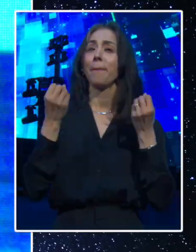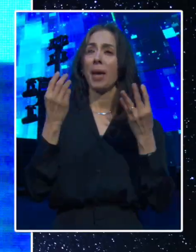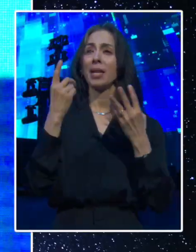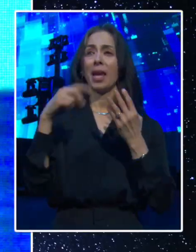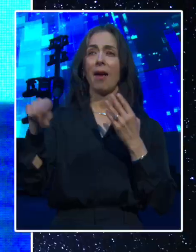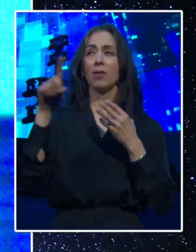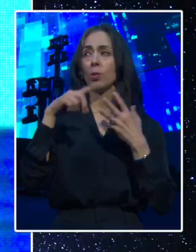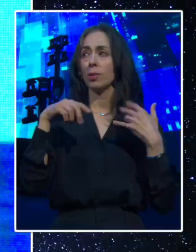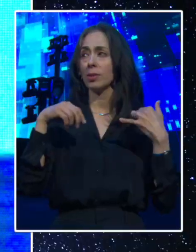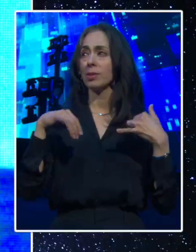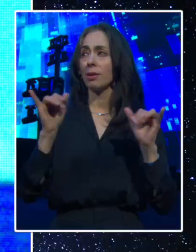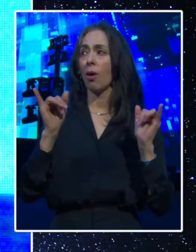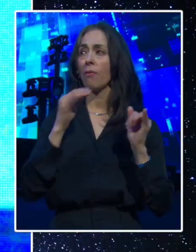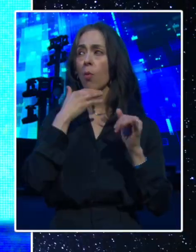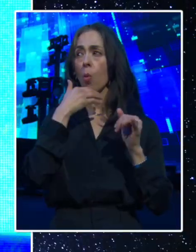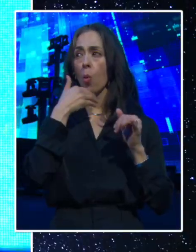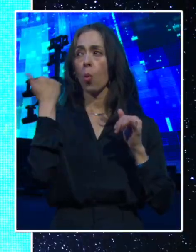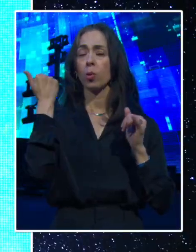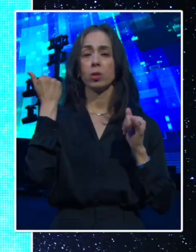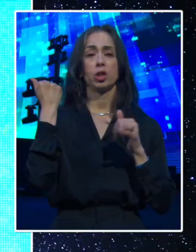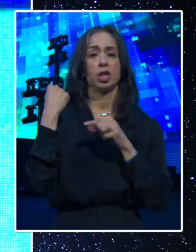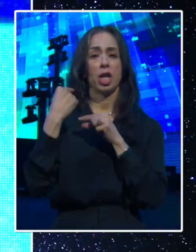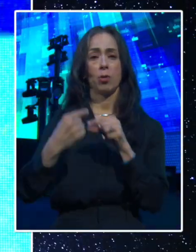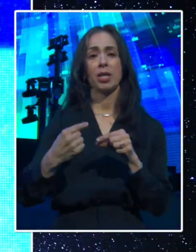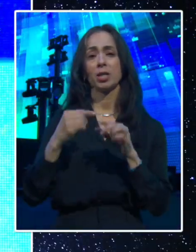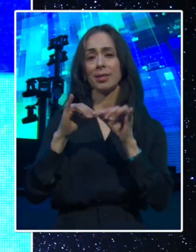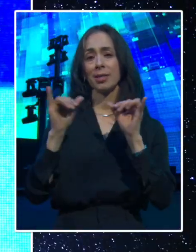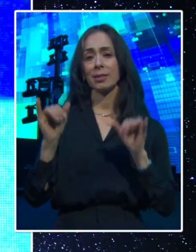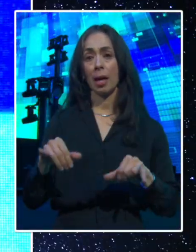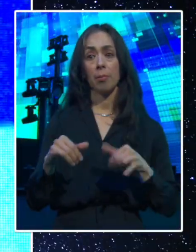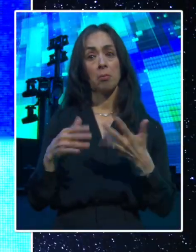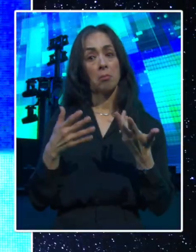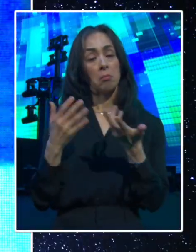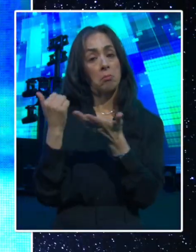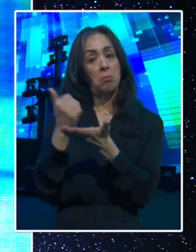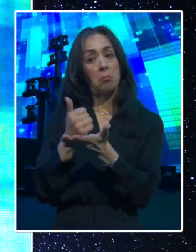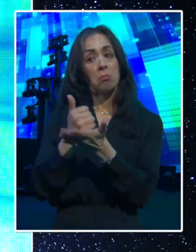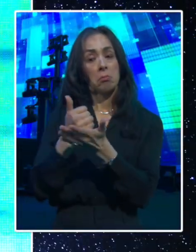Many of you still run old generation systems that have served you really well,